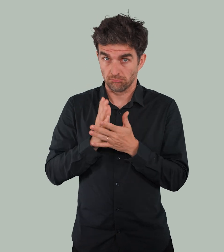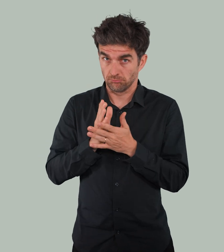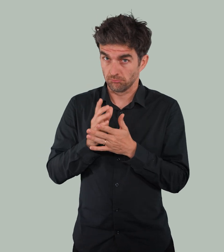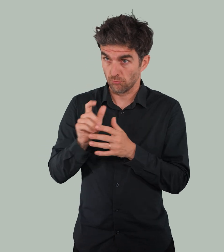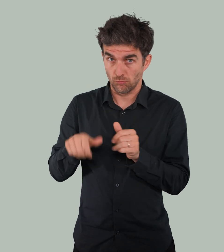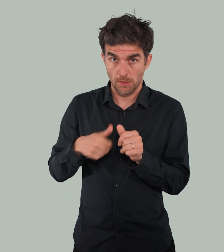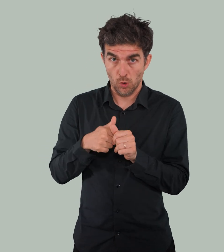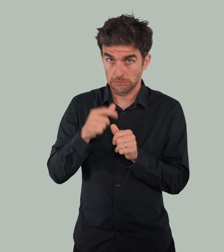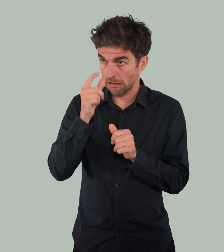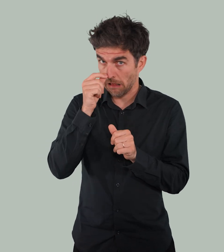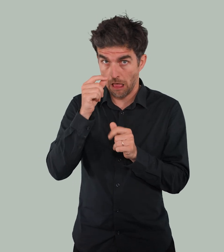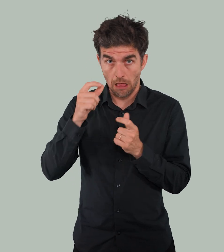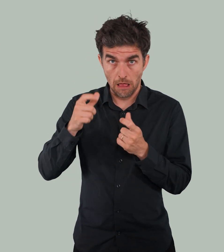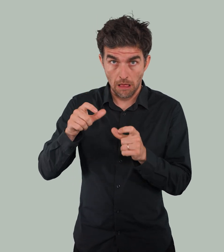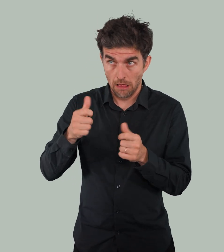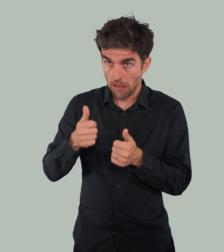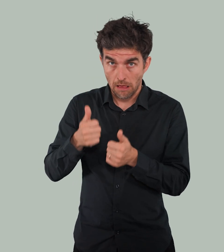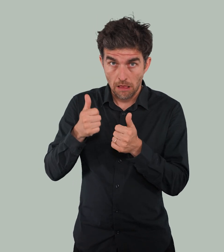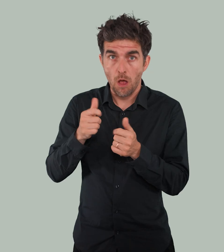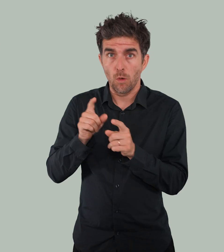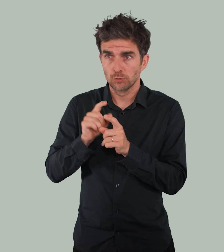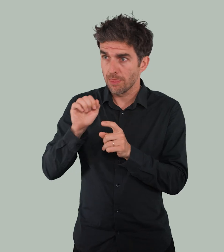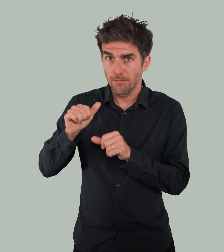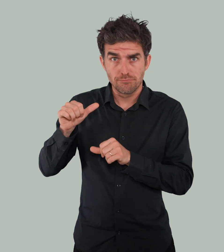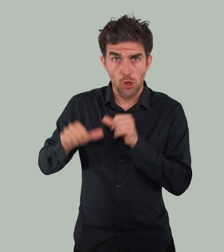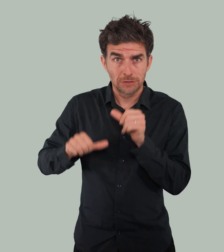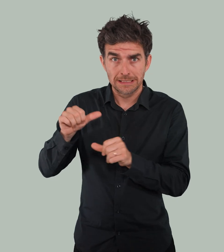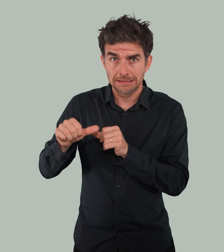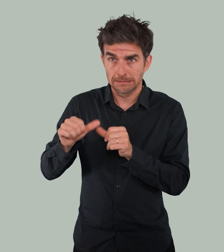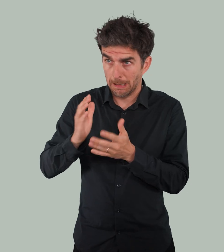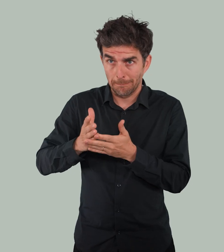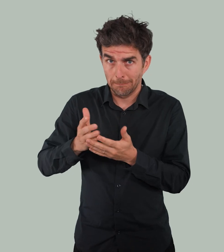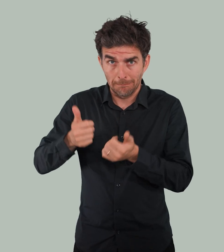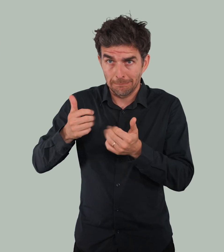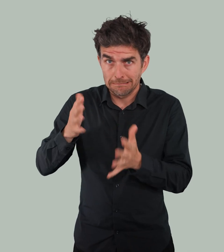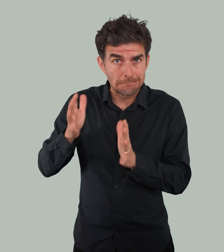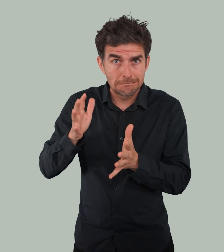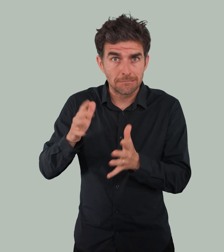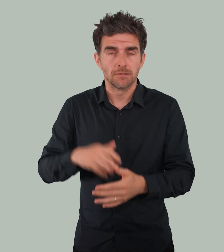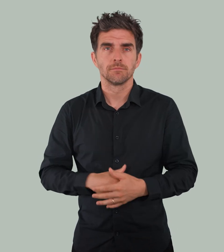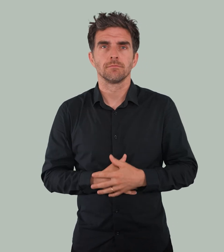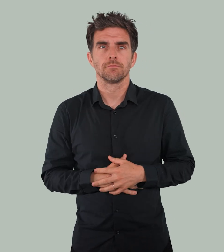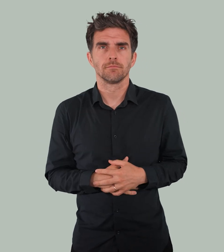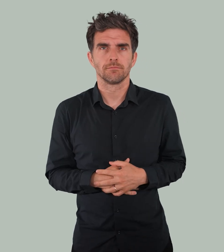the adequacy and reliability of support and how the process works in practice.